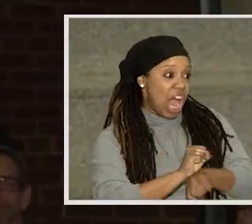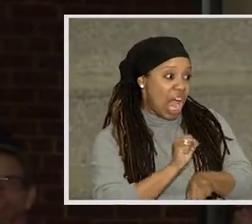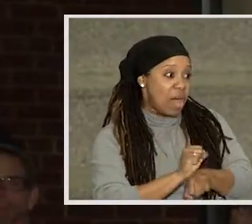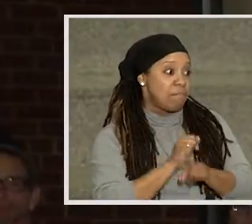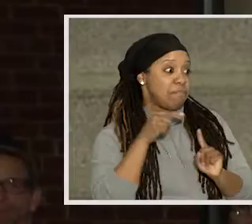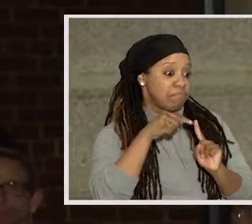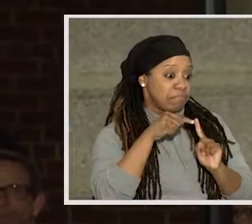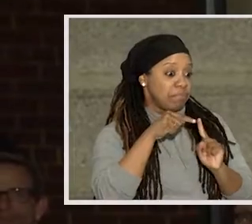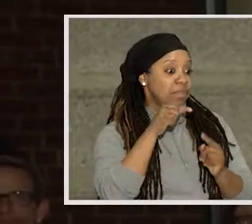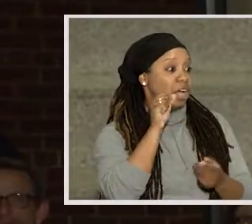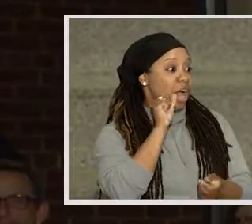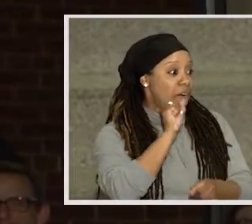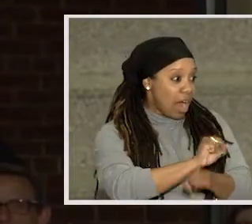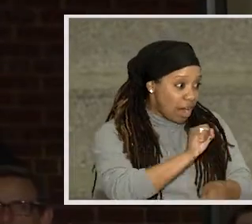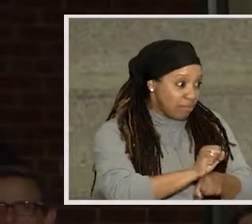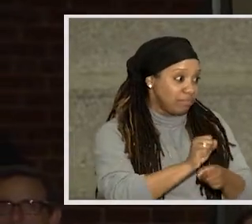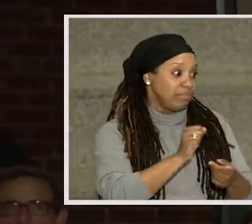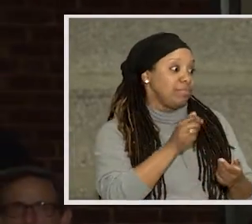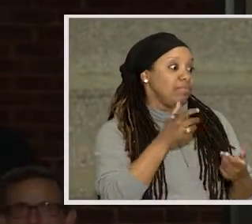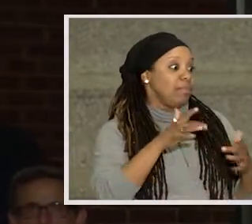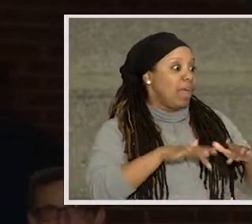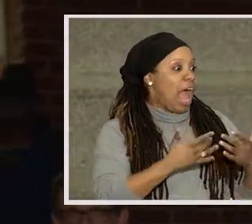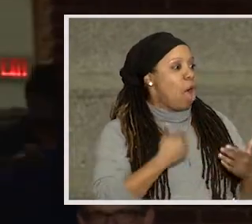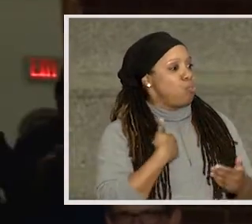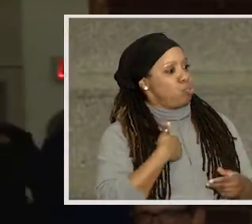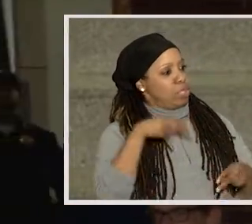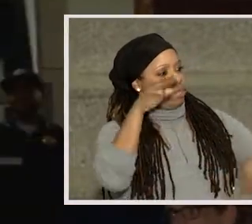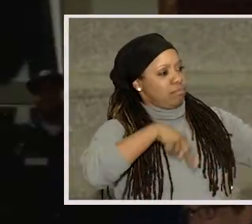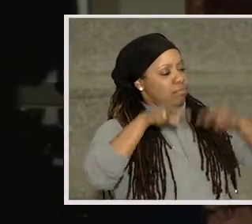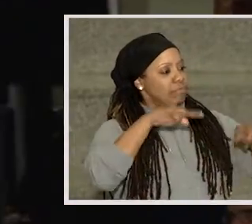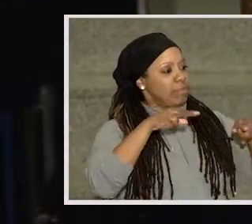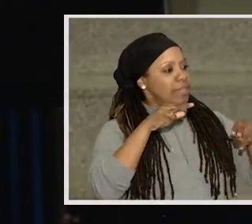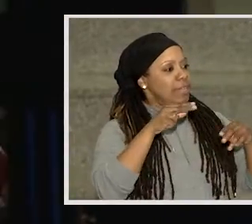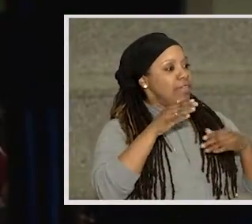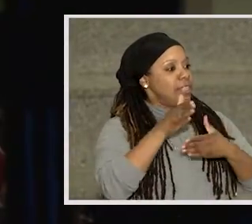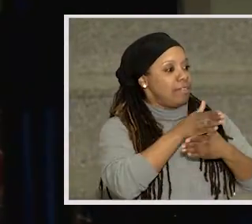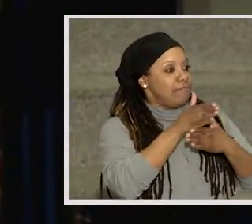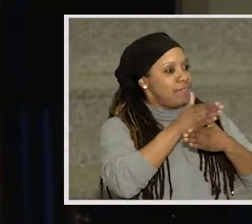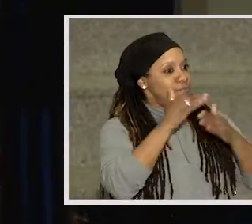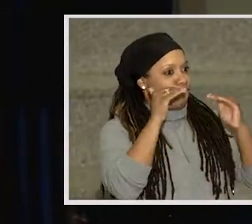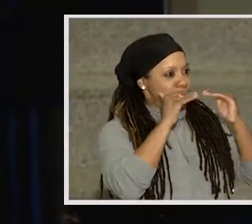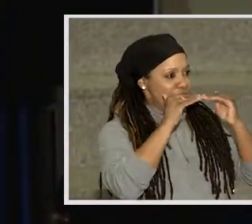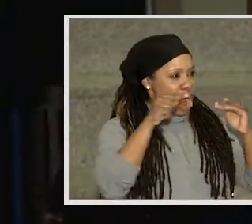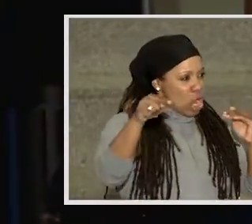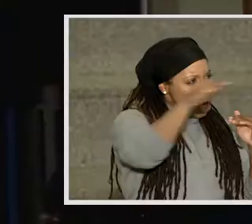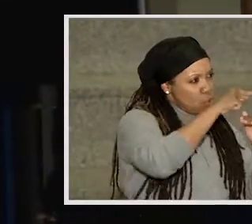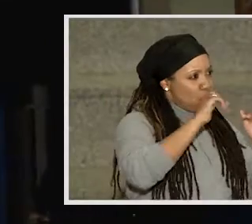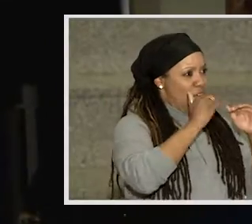MAKE SURE THAT PEOPLE HAVE A FAIR SHOT IN THE DISTRICT OF COLUMBIA. PROVIDING OPPORTUNITIES, WORK